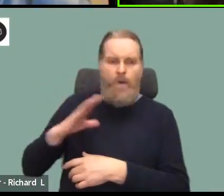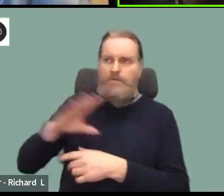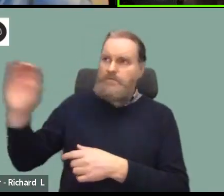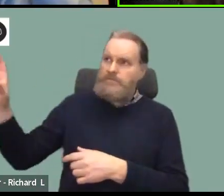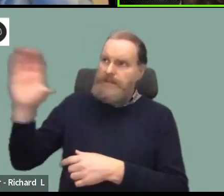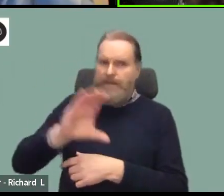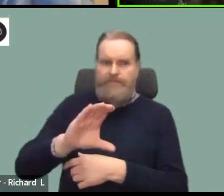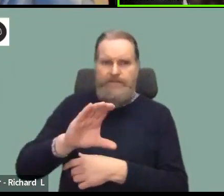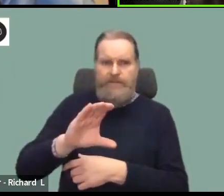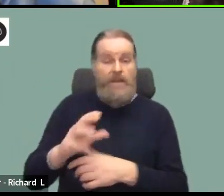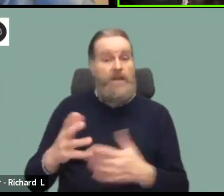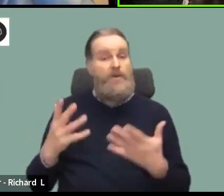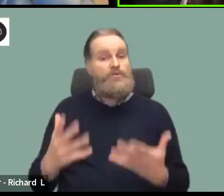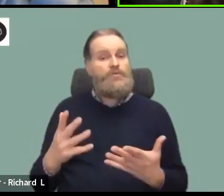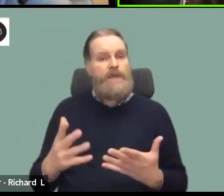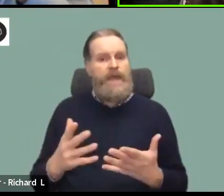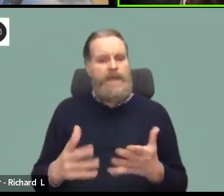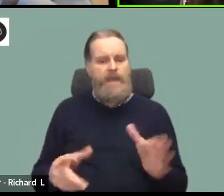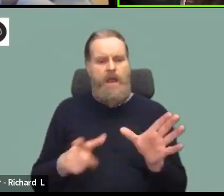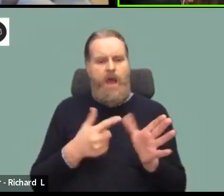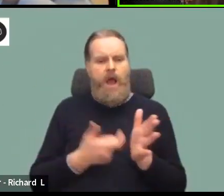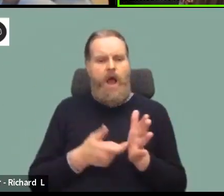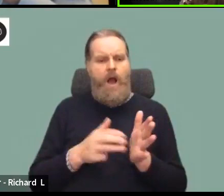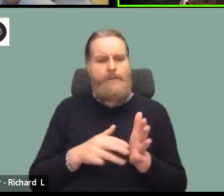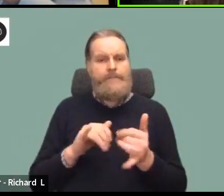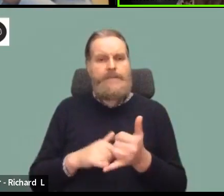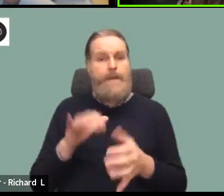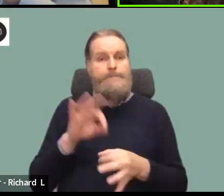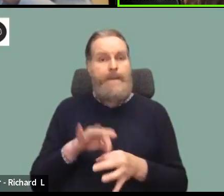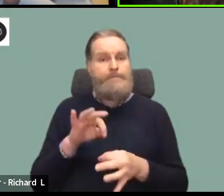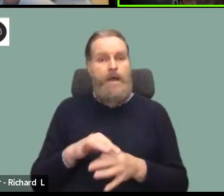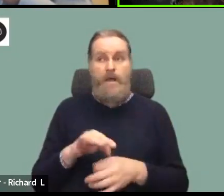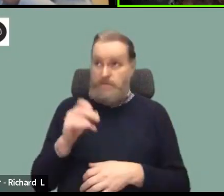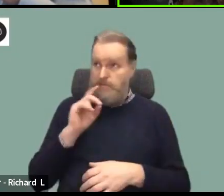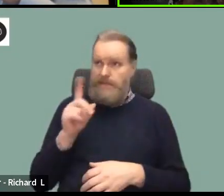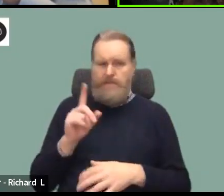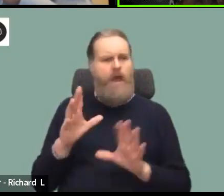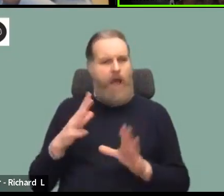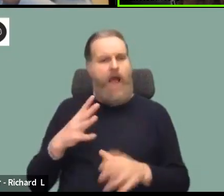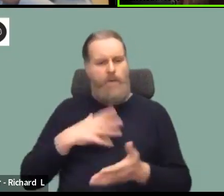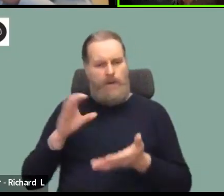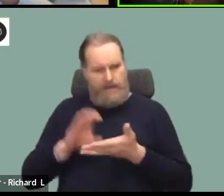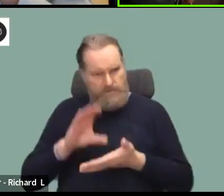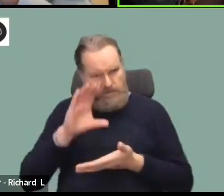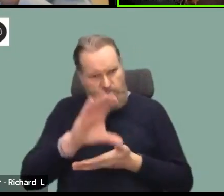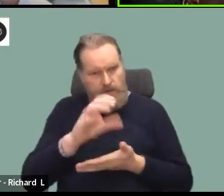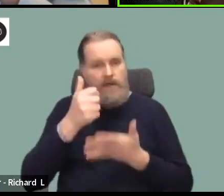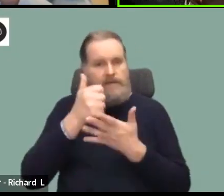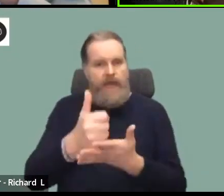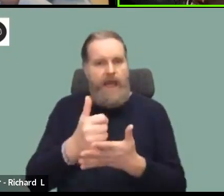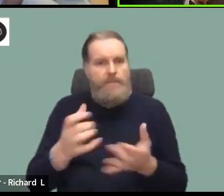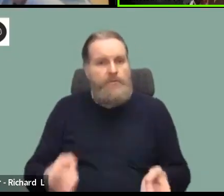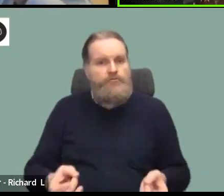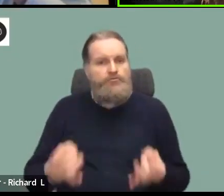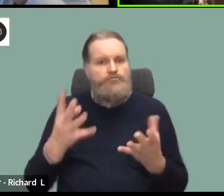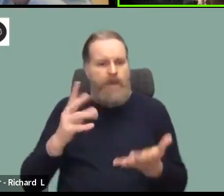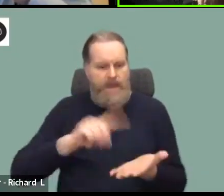message promote and message promote an arms member today saying obviously just send him today saying obviously just an impact on me now. but I will but I would really like to donate but I would really like to